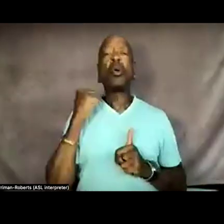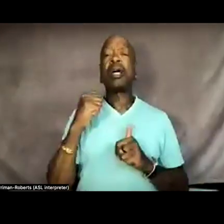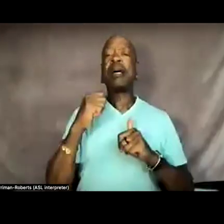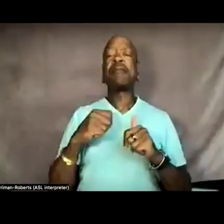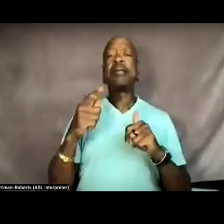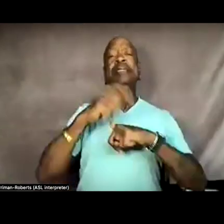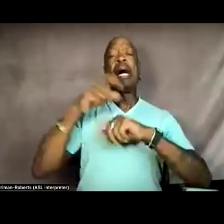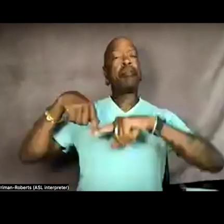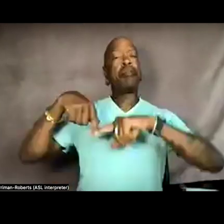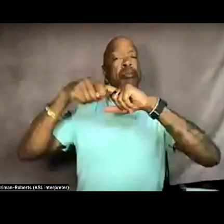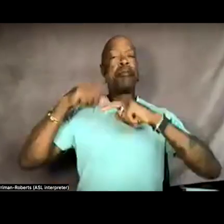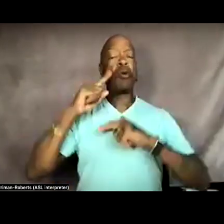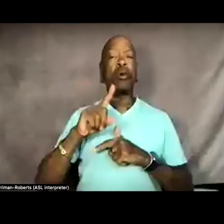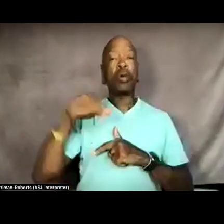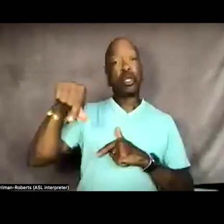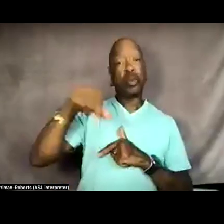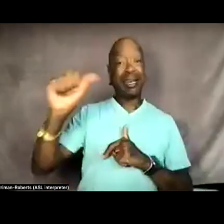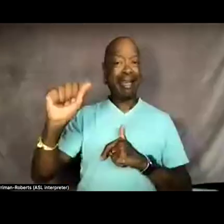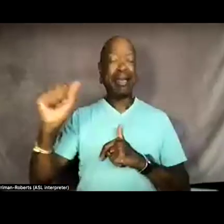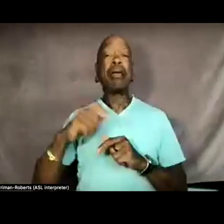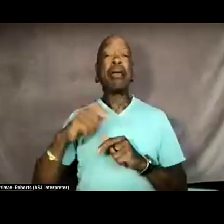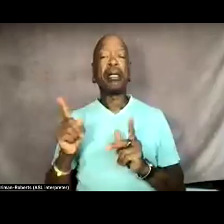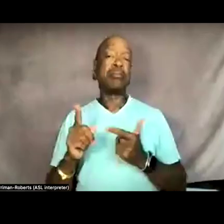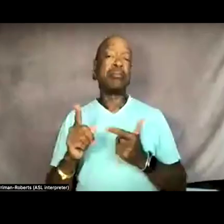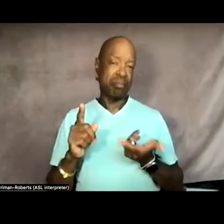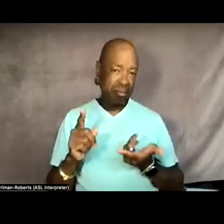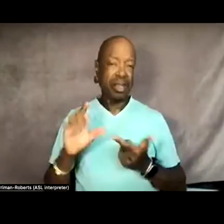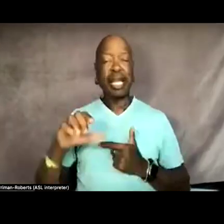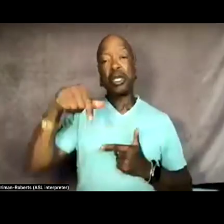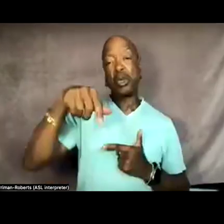our future work um and again the Q&A function is probably the best place for for immediate